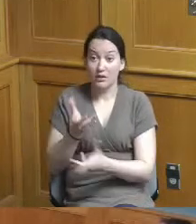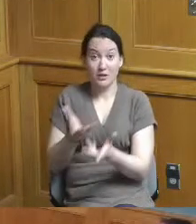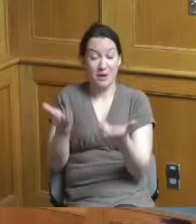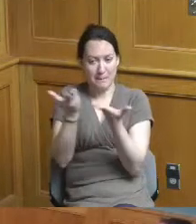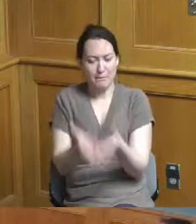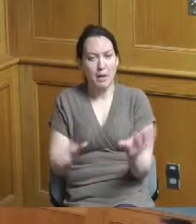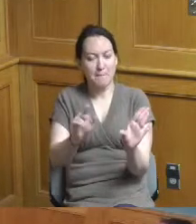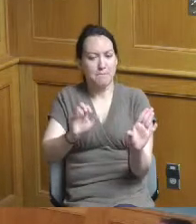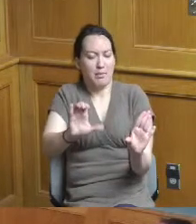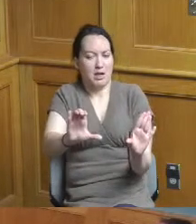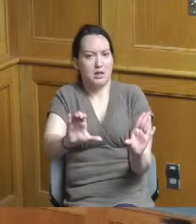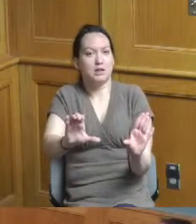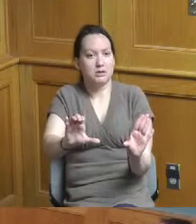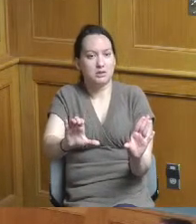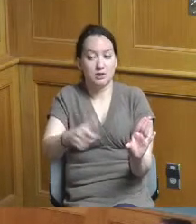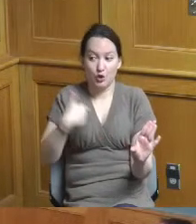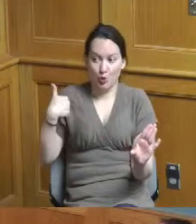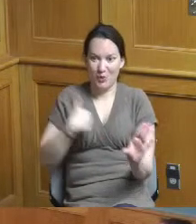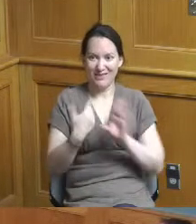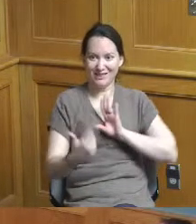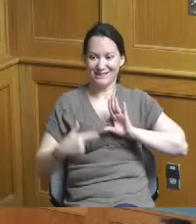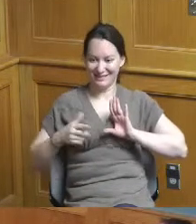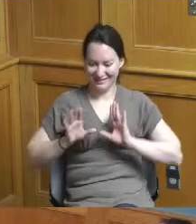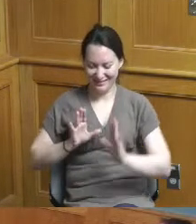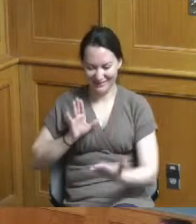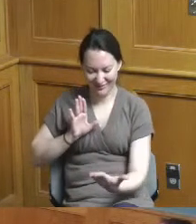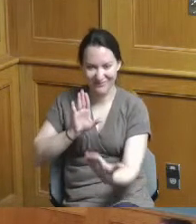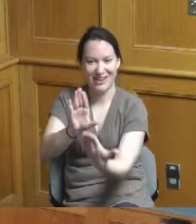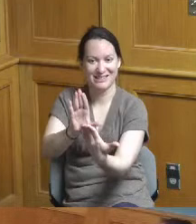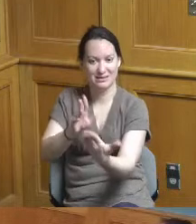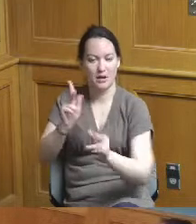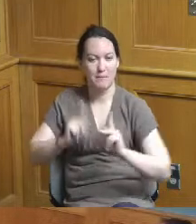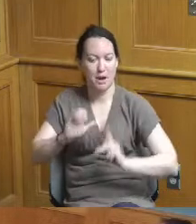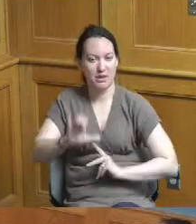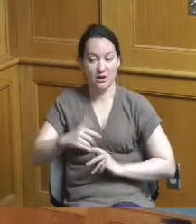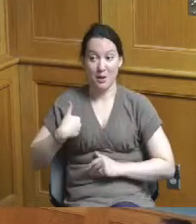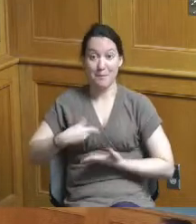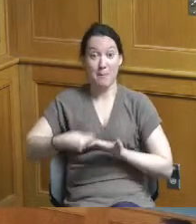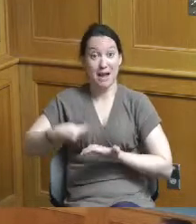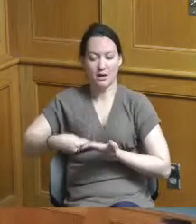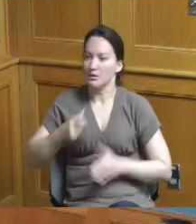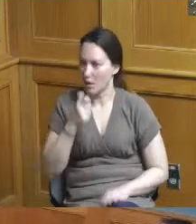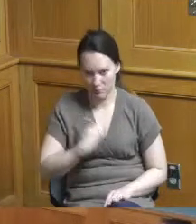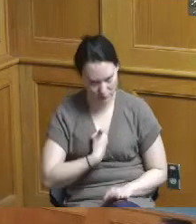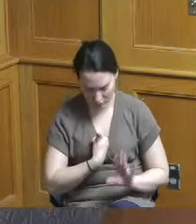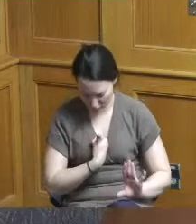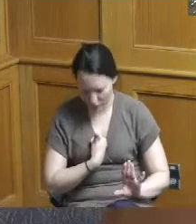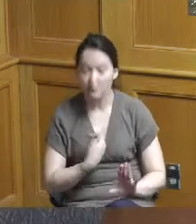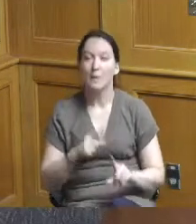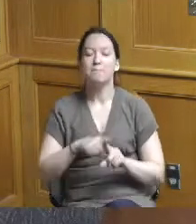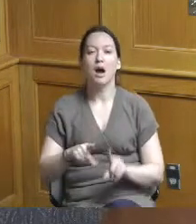public we have to face the public but we've been taking money not ourselves but the tone has been